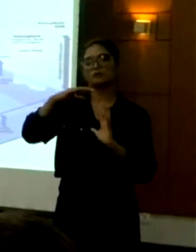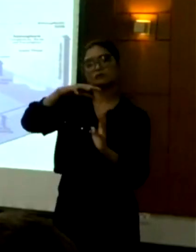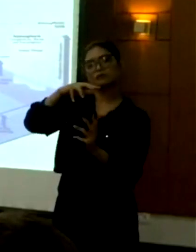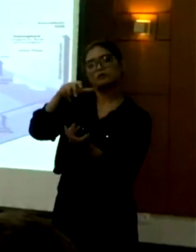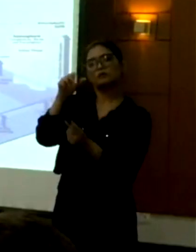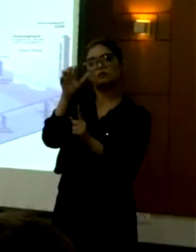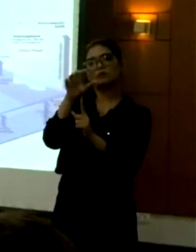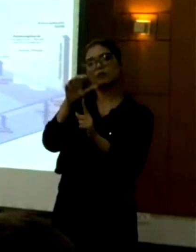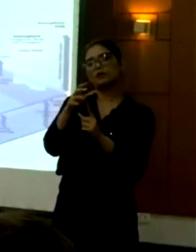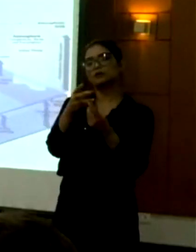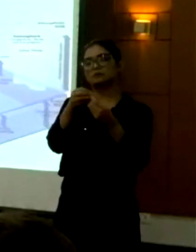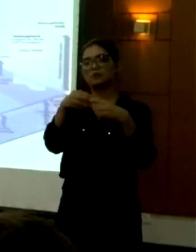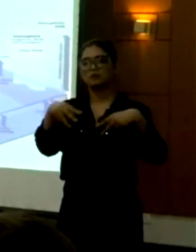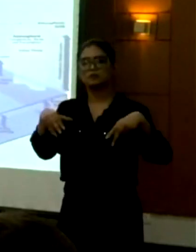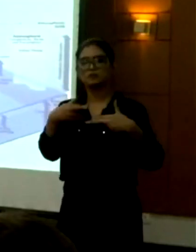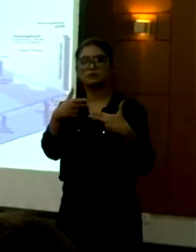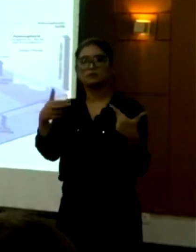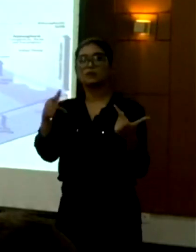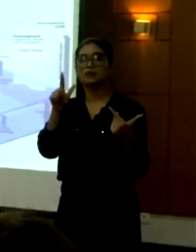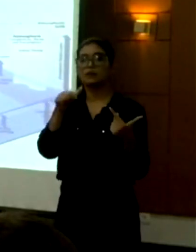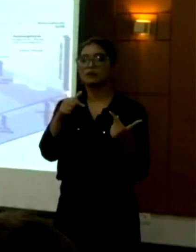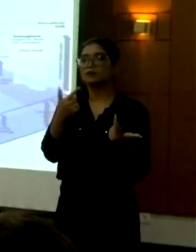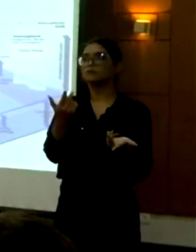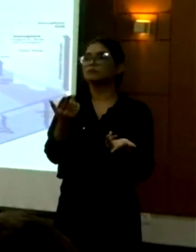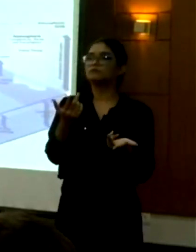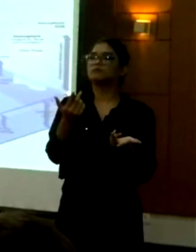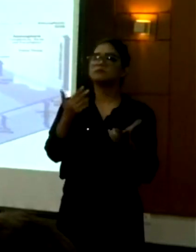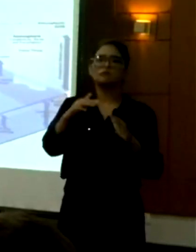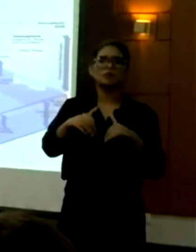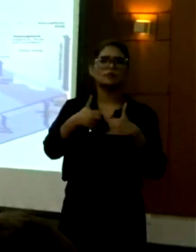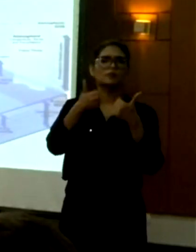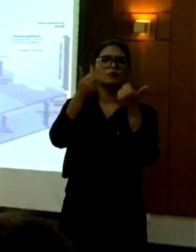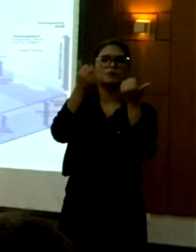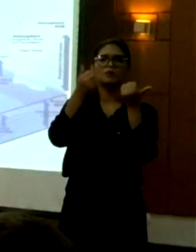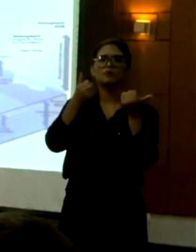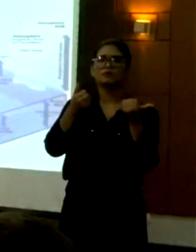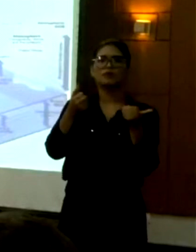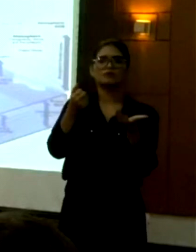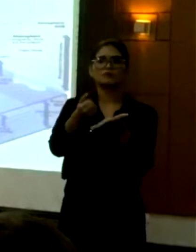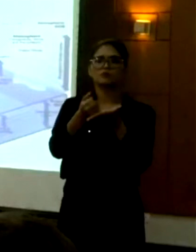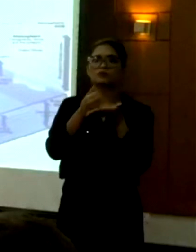is the science of climate modeling that has advanced a lot, grown a lot, it is very true that